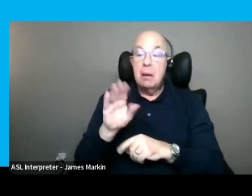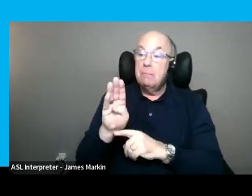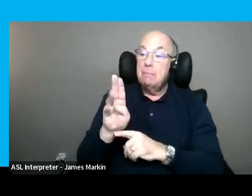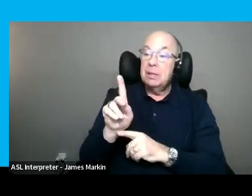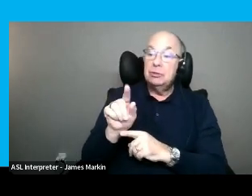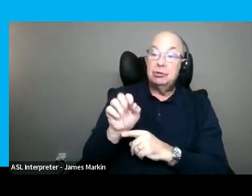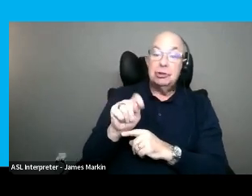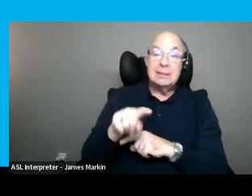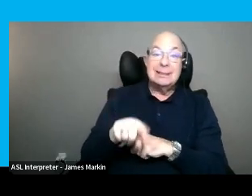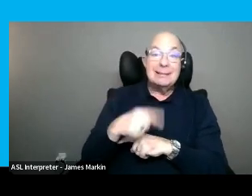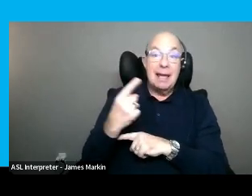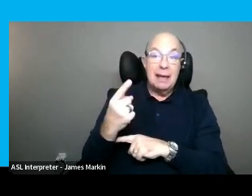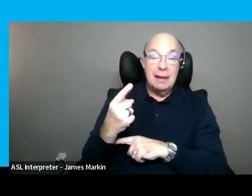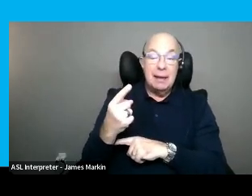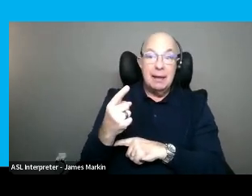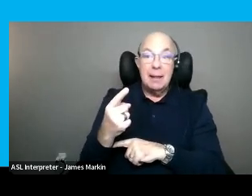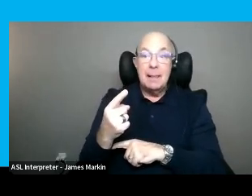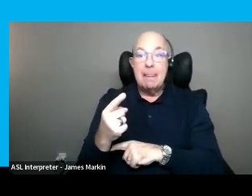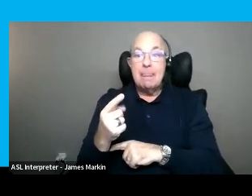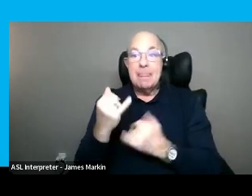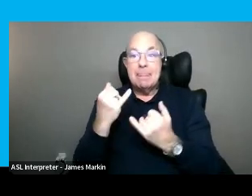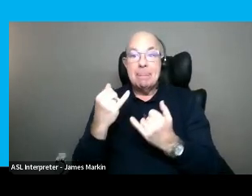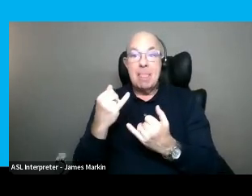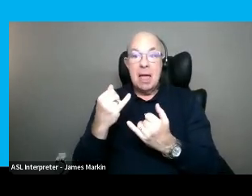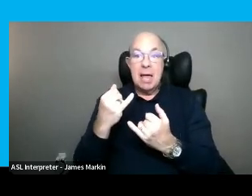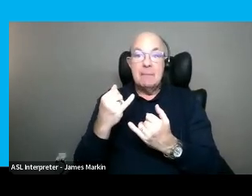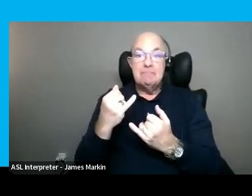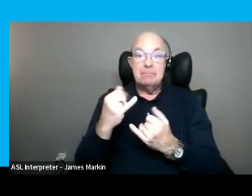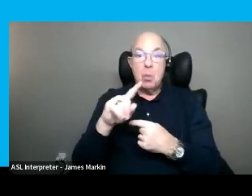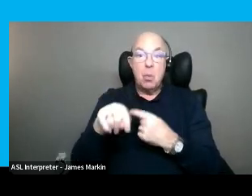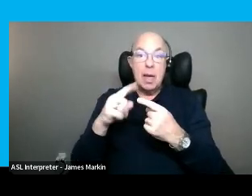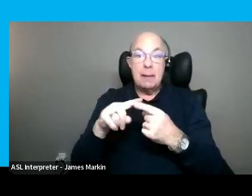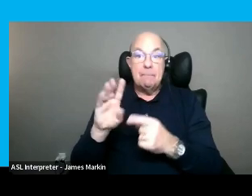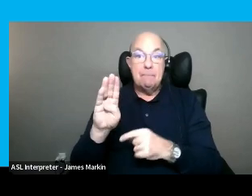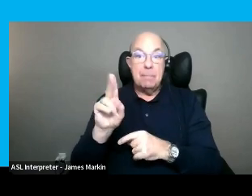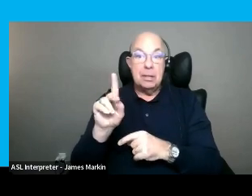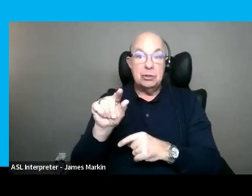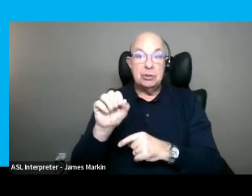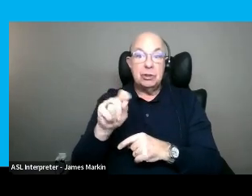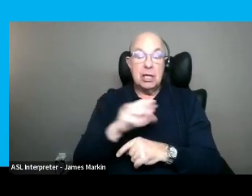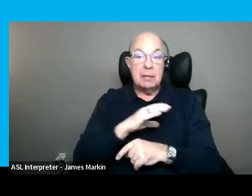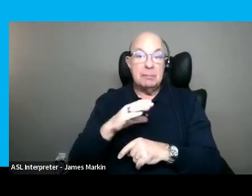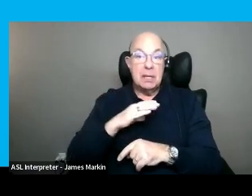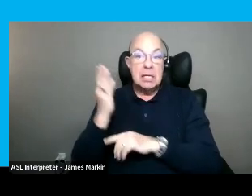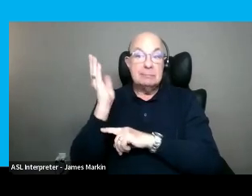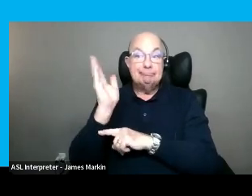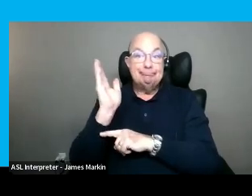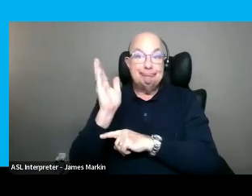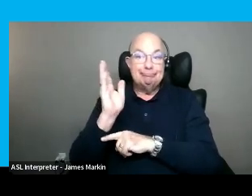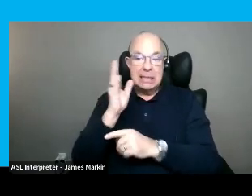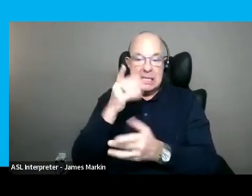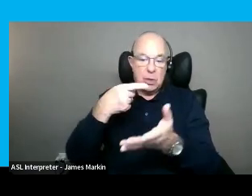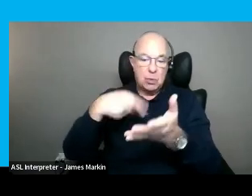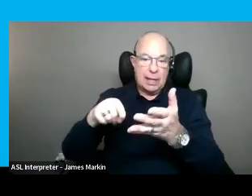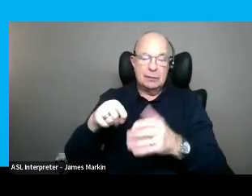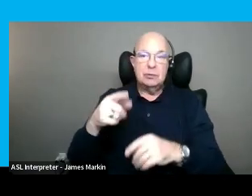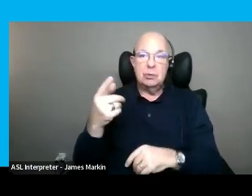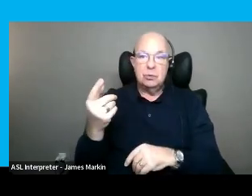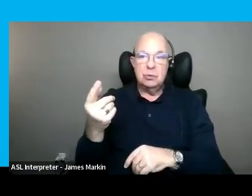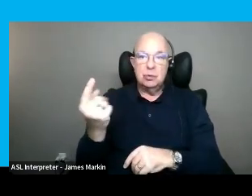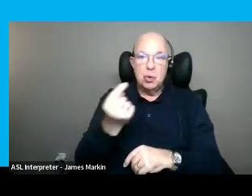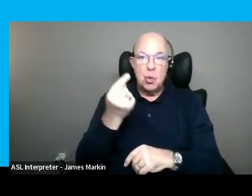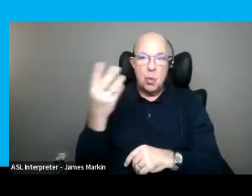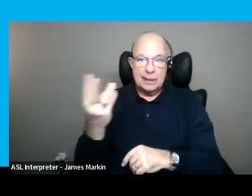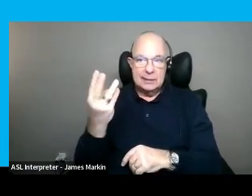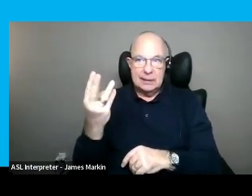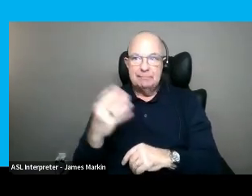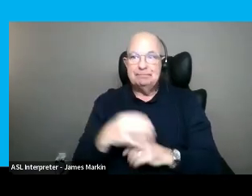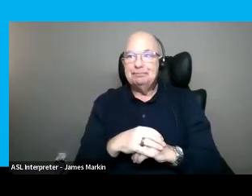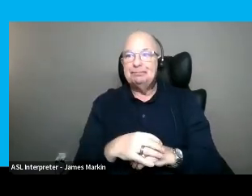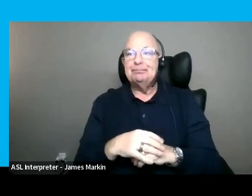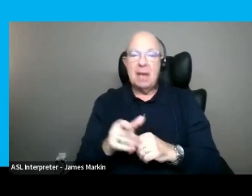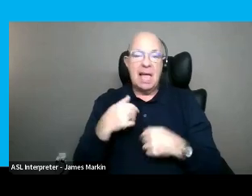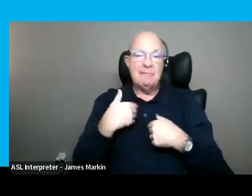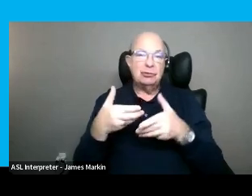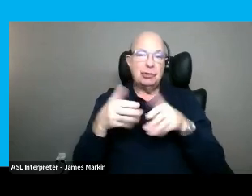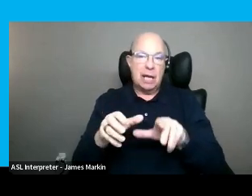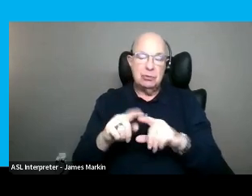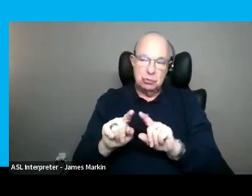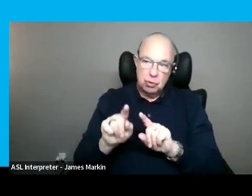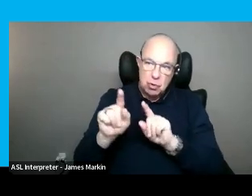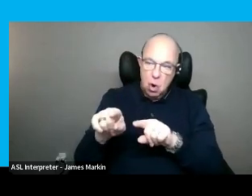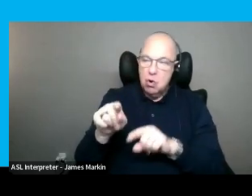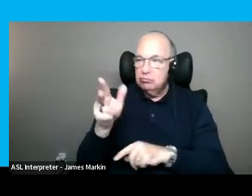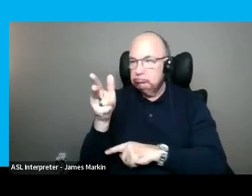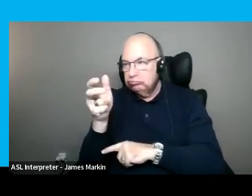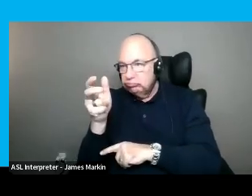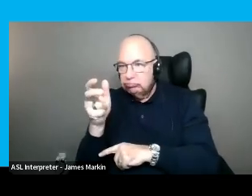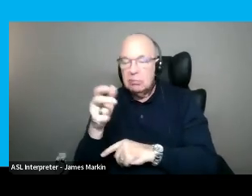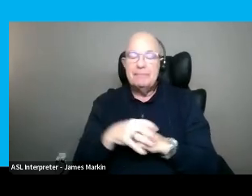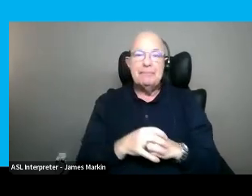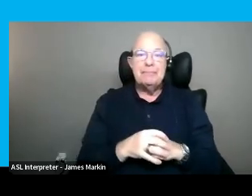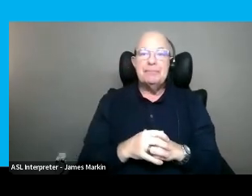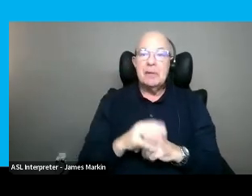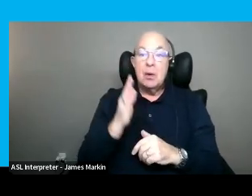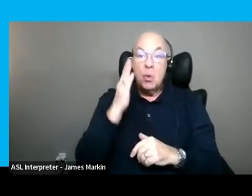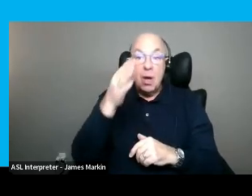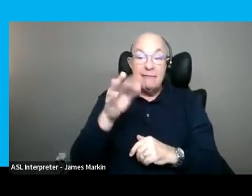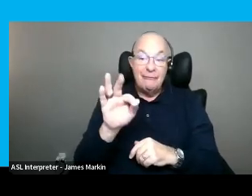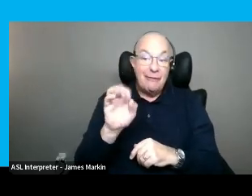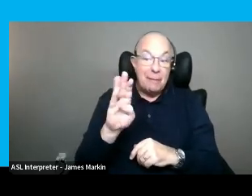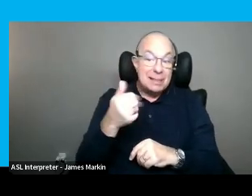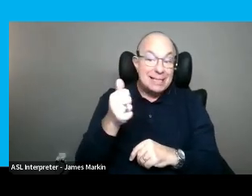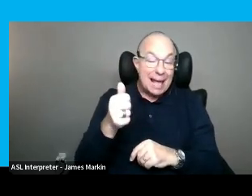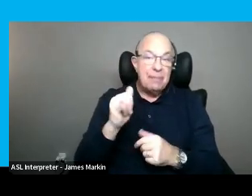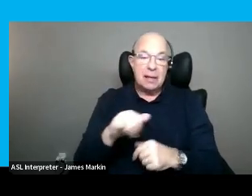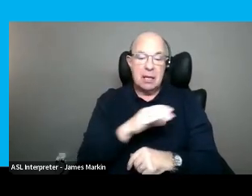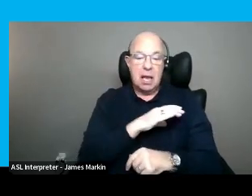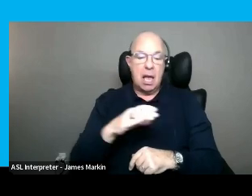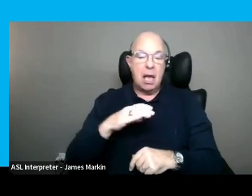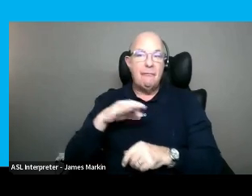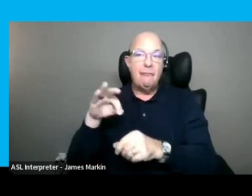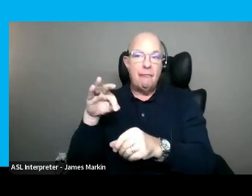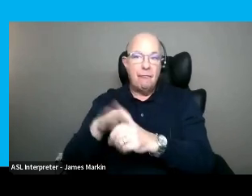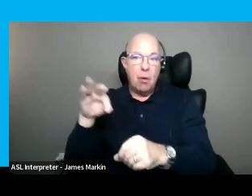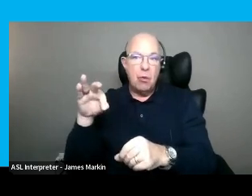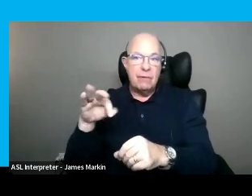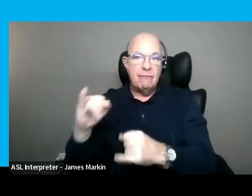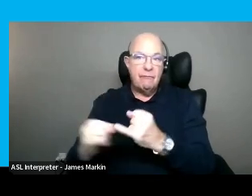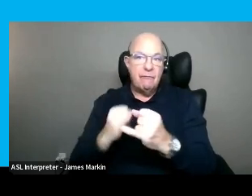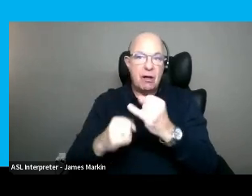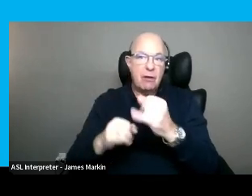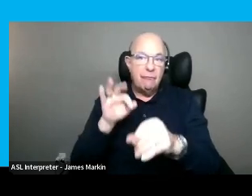Melissa Wong (she/her), SPT: we're kind of right in the middle. Next week is when the budget, committee deputations are gonna take place, and that's when you'll get your chance to, hear them. And, on February 10th is when Council finally votes, does their final vote on the budget.